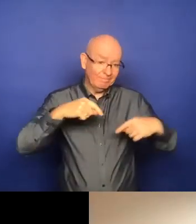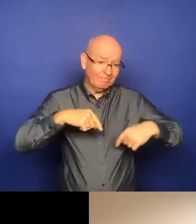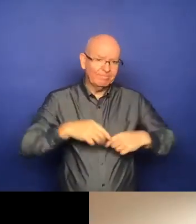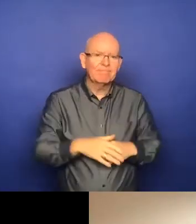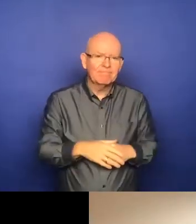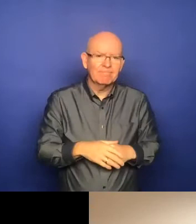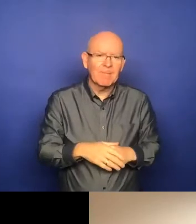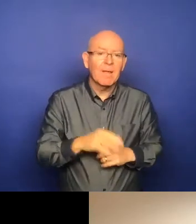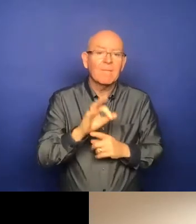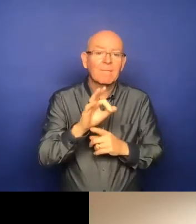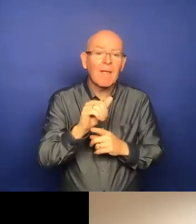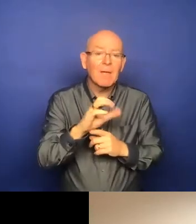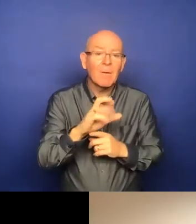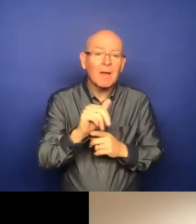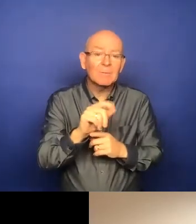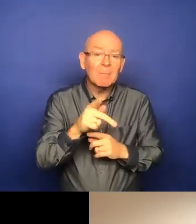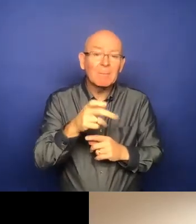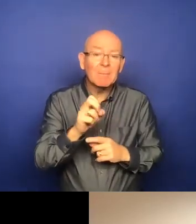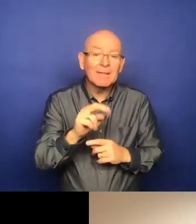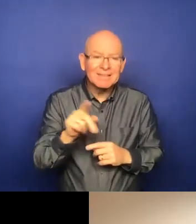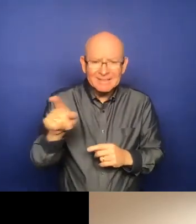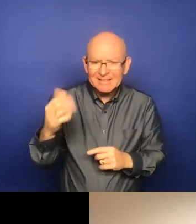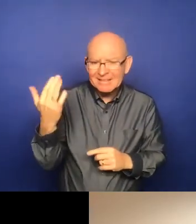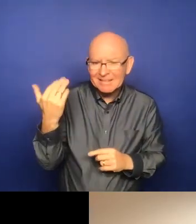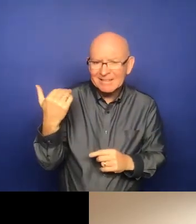you asked for one but I have more than one. The first thing is I echo my